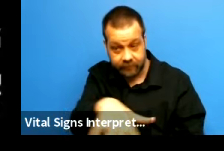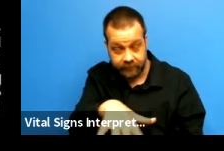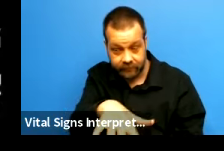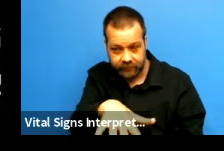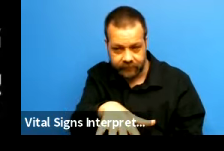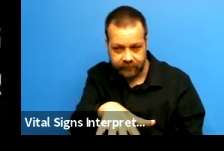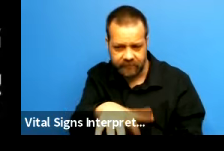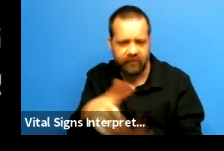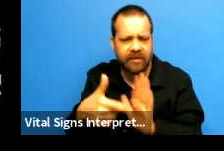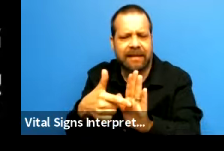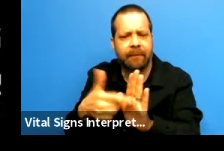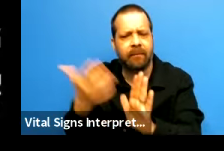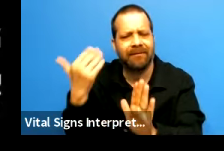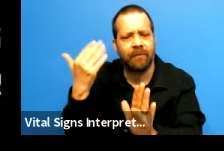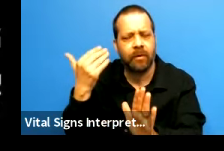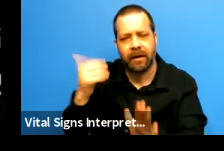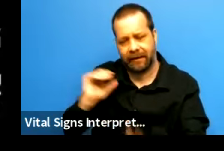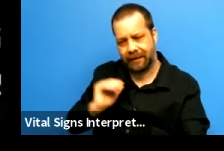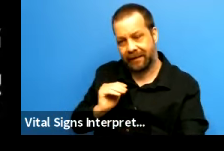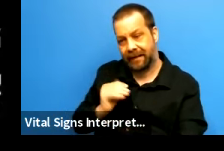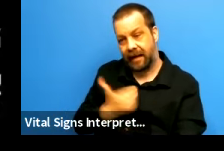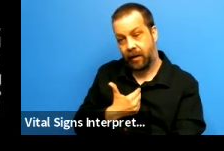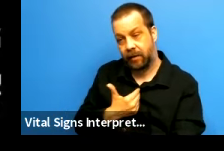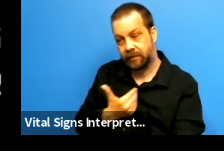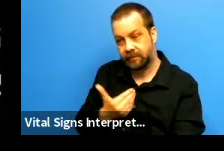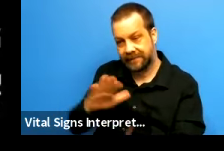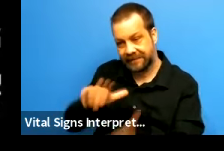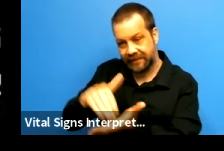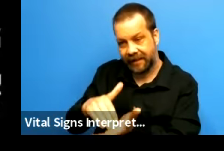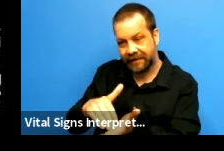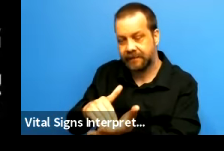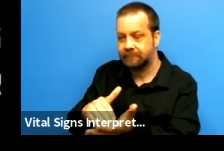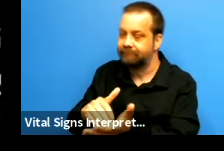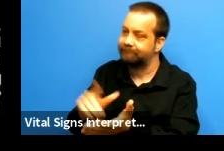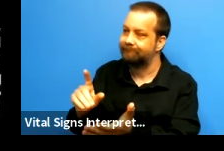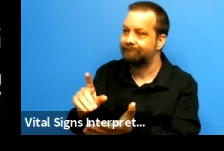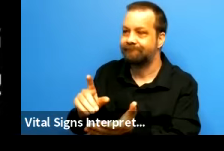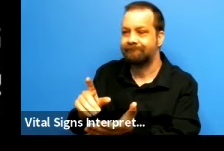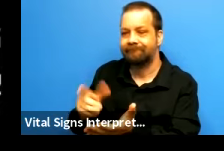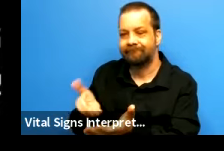has motion sensor hand sanitizer,